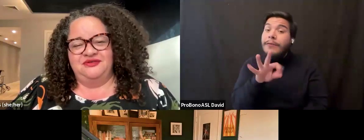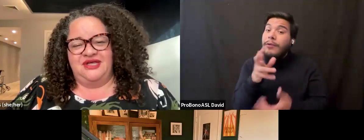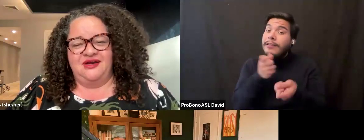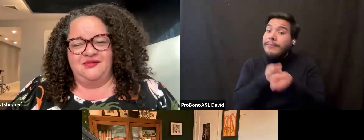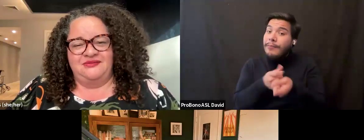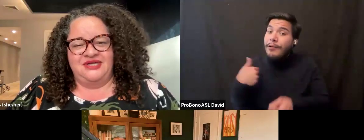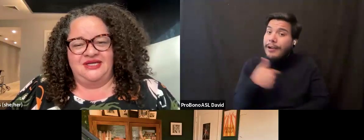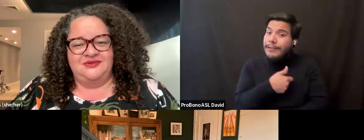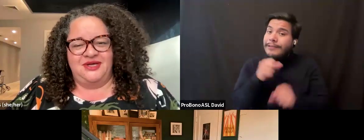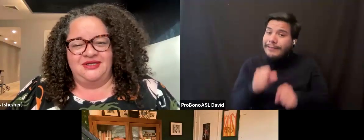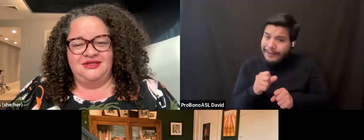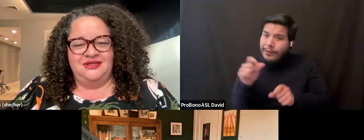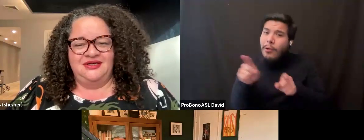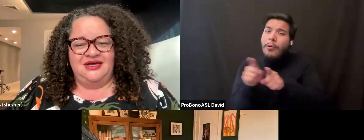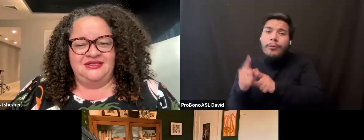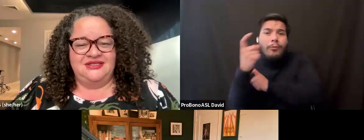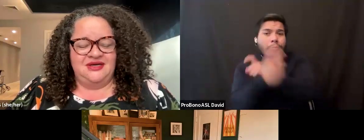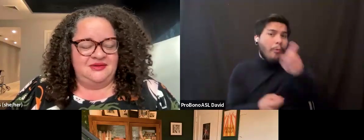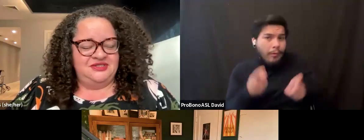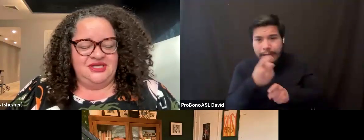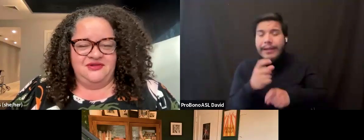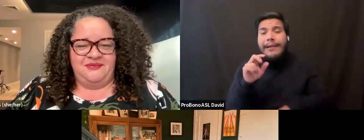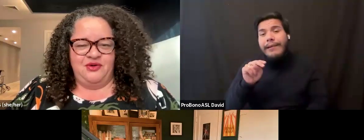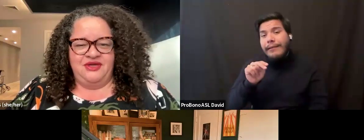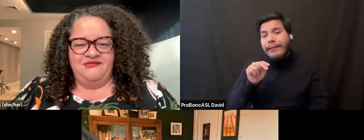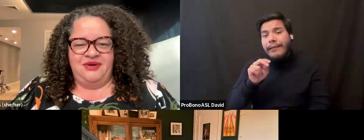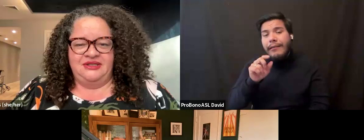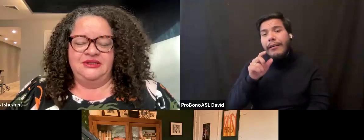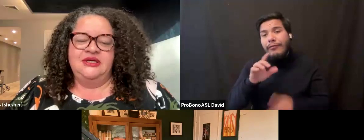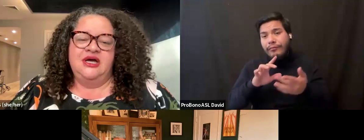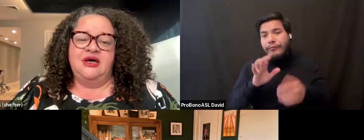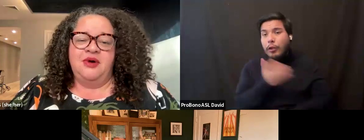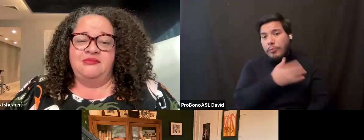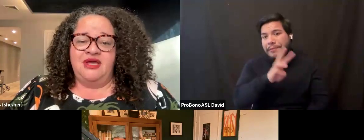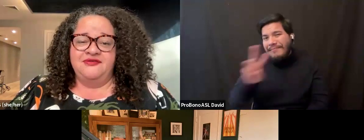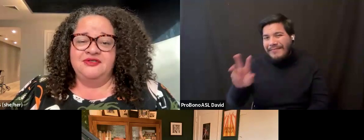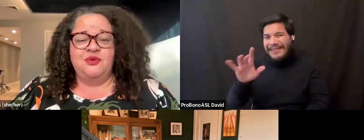you can do that on our website as well at just click on the big old give button on May 1st.